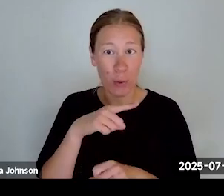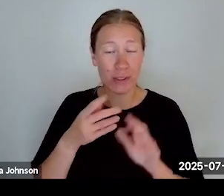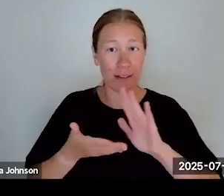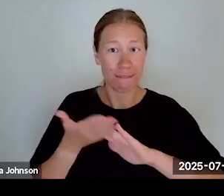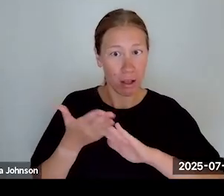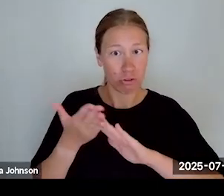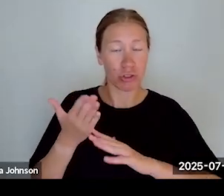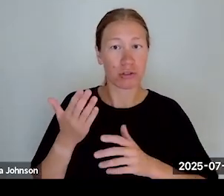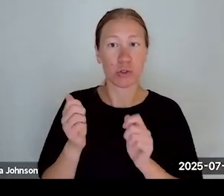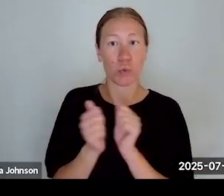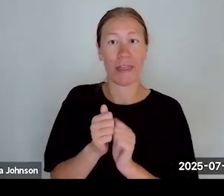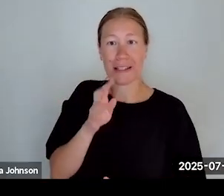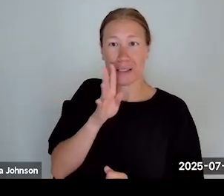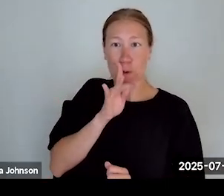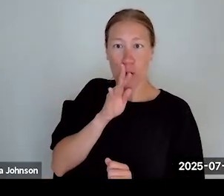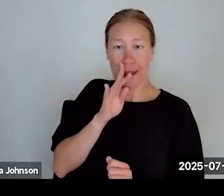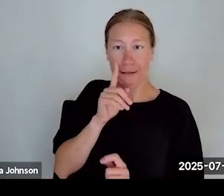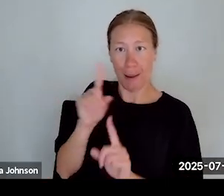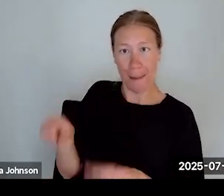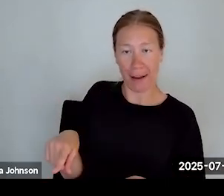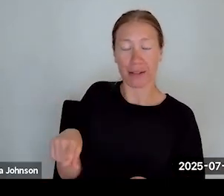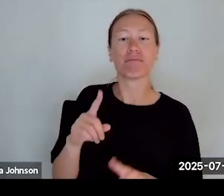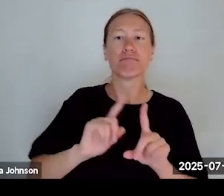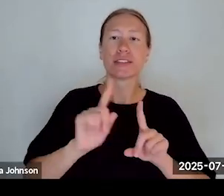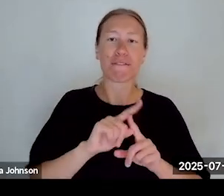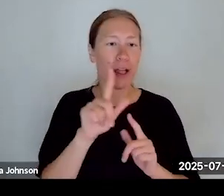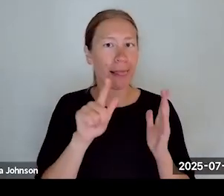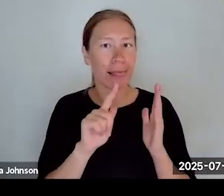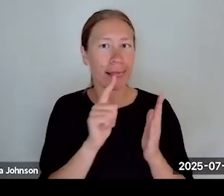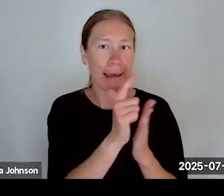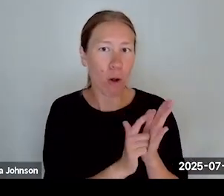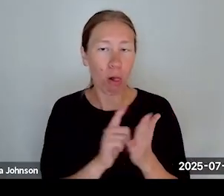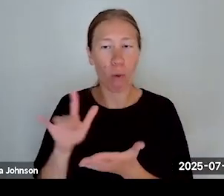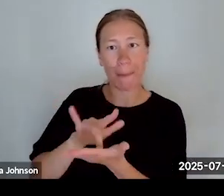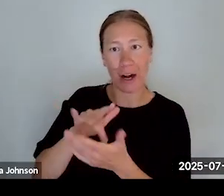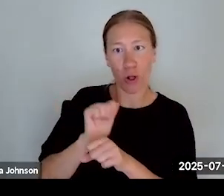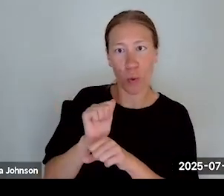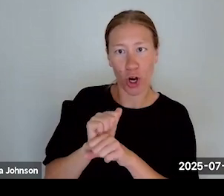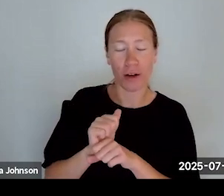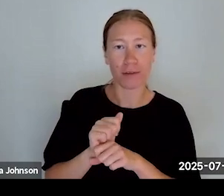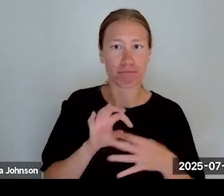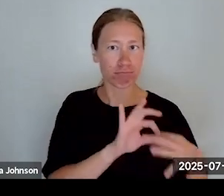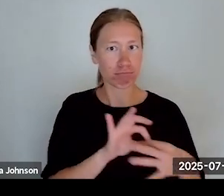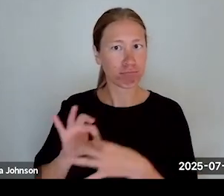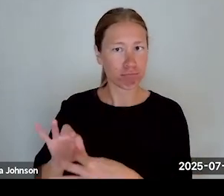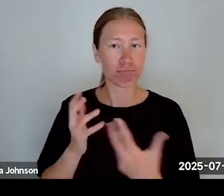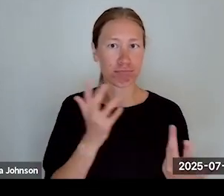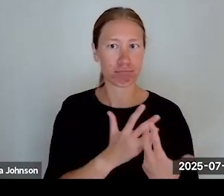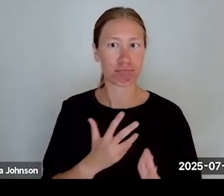There are also specific versions related to legal or medical work. There's also Windows Voice Access,